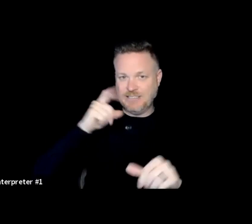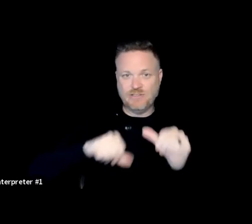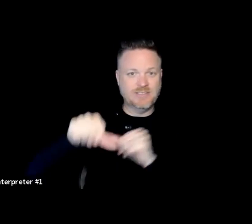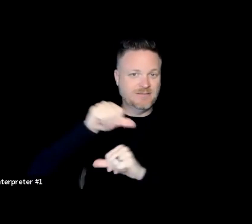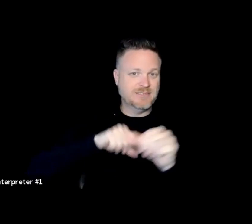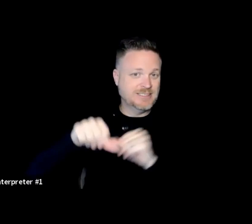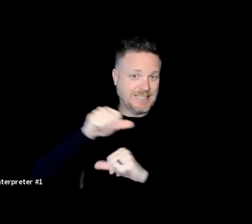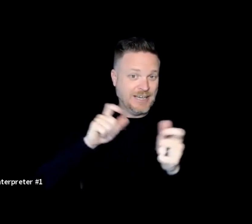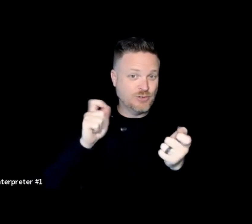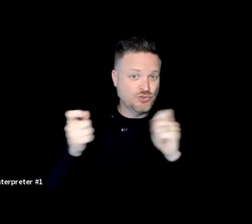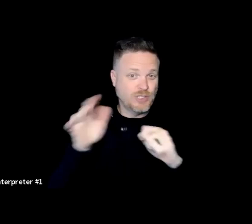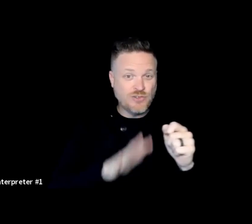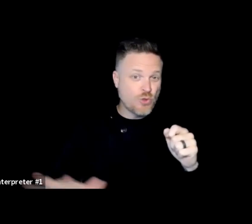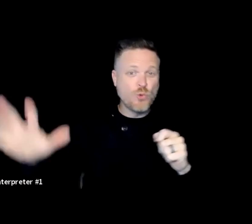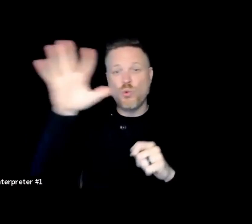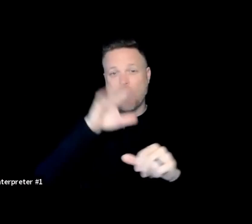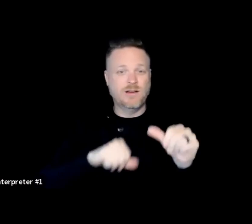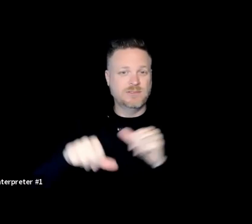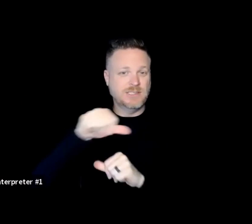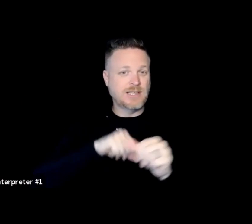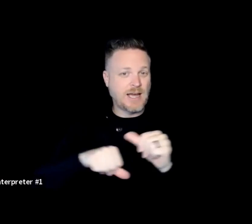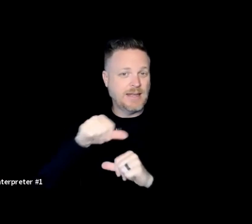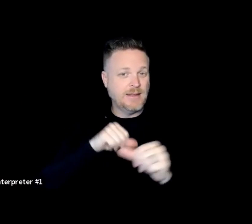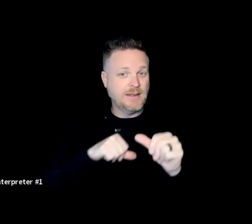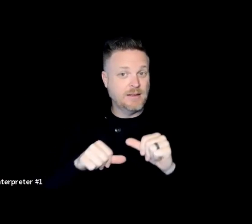throughout society? Is it voluntary change